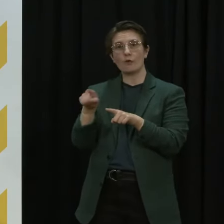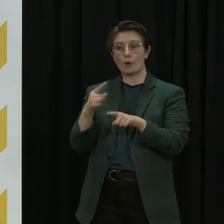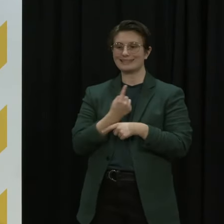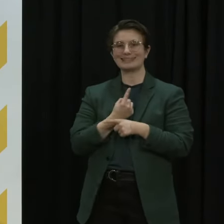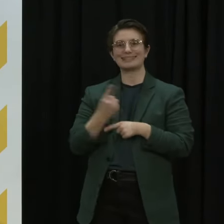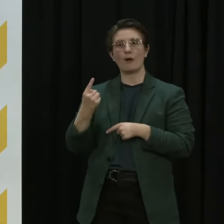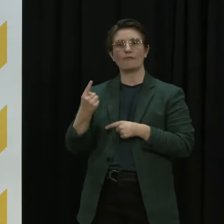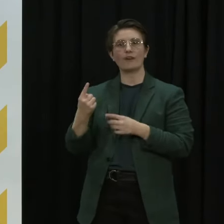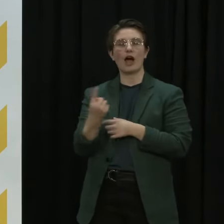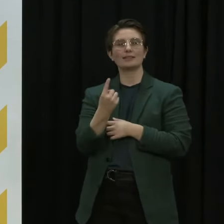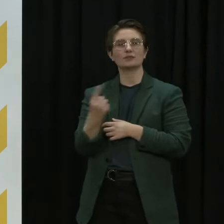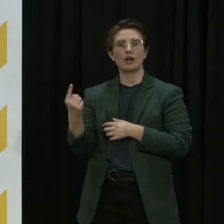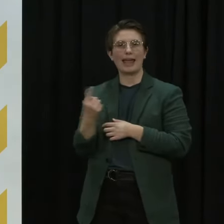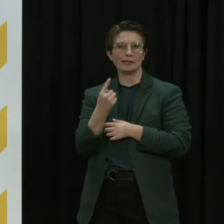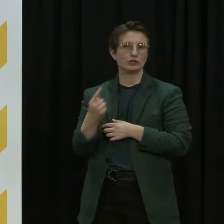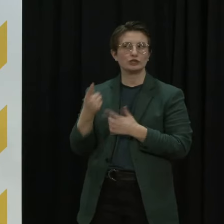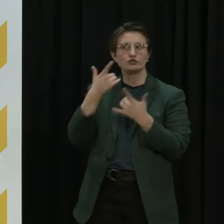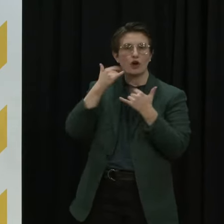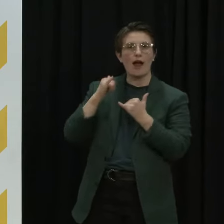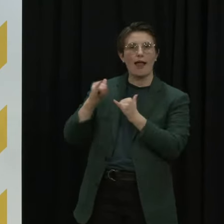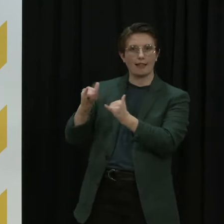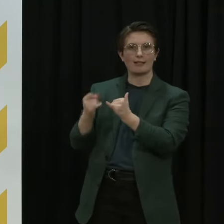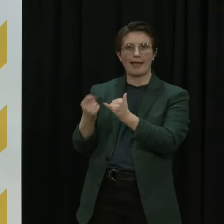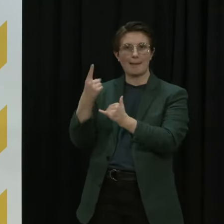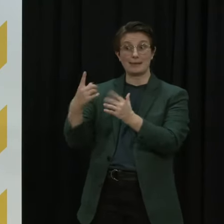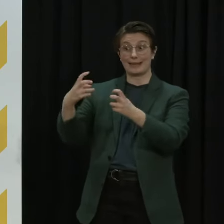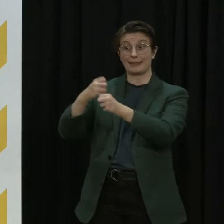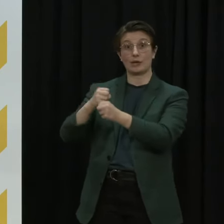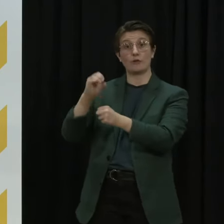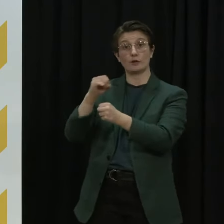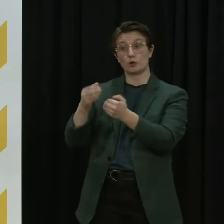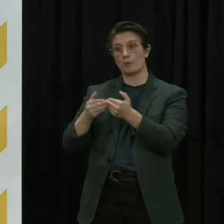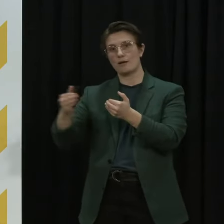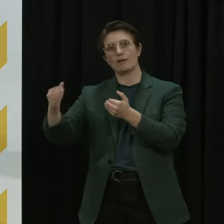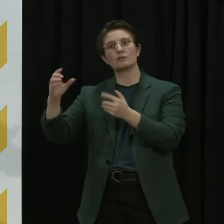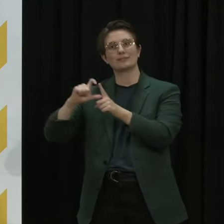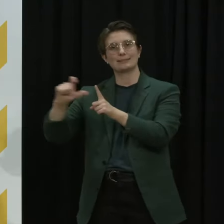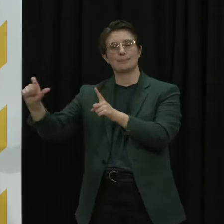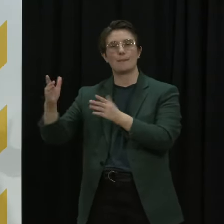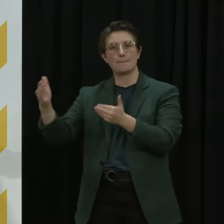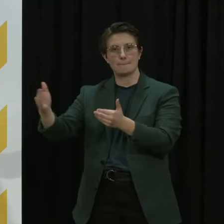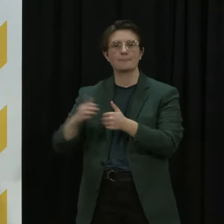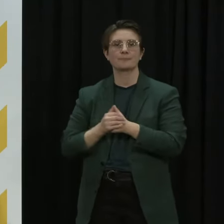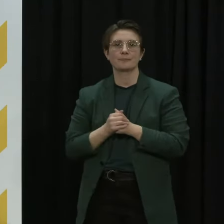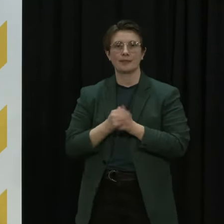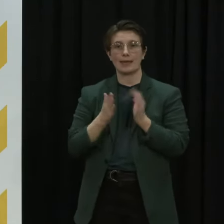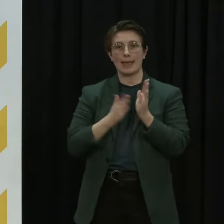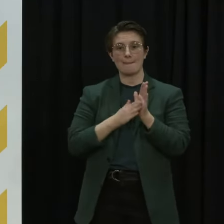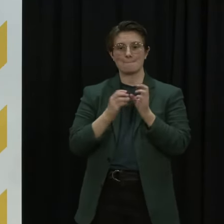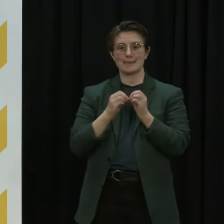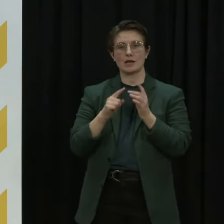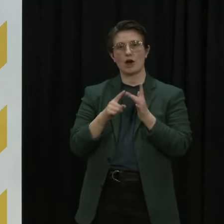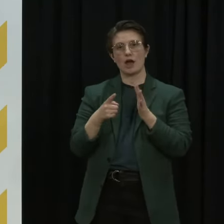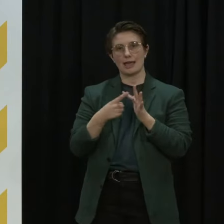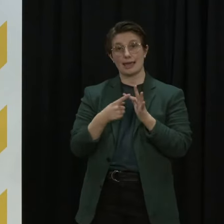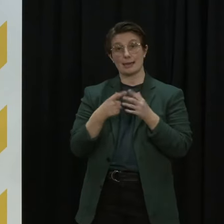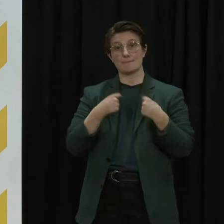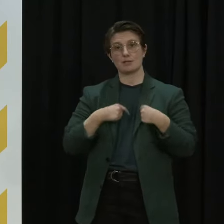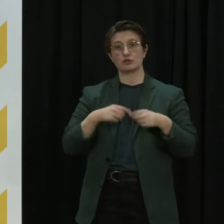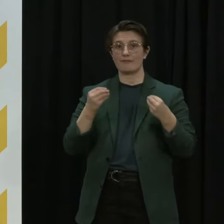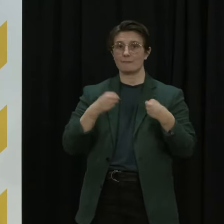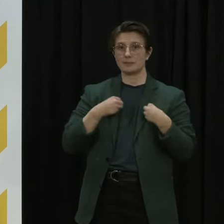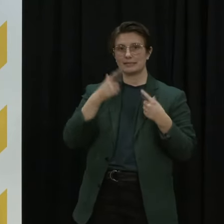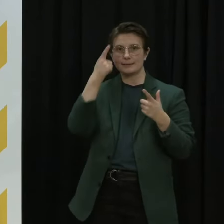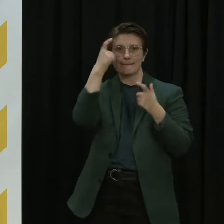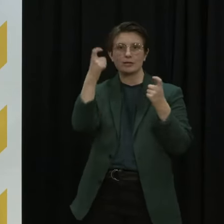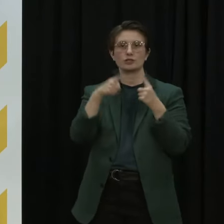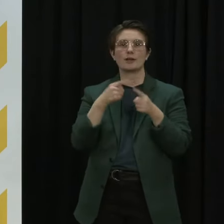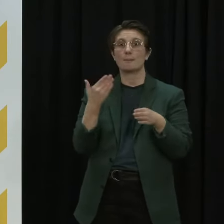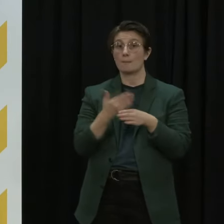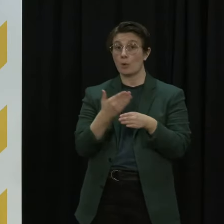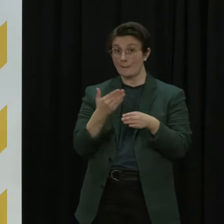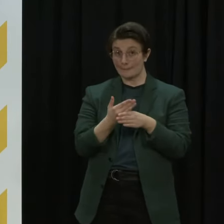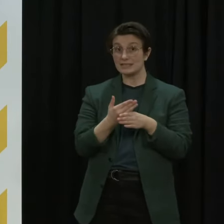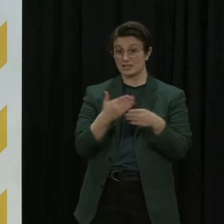The antigen test will also be